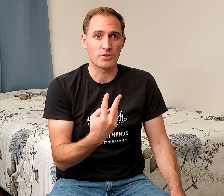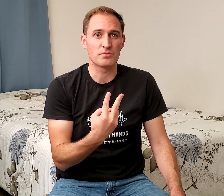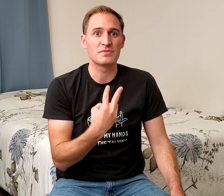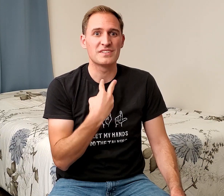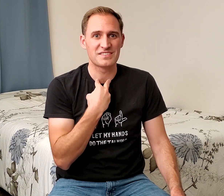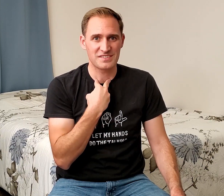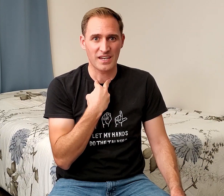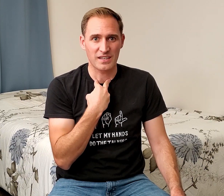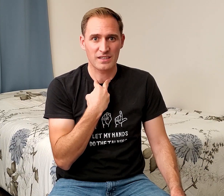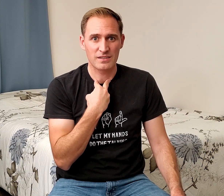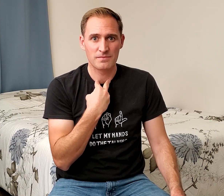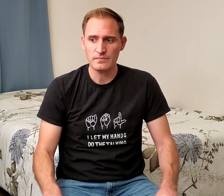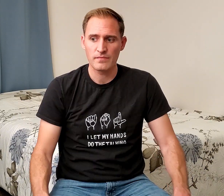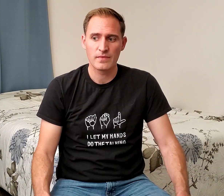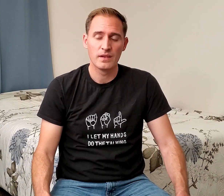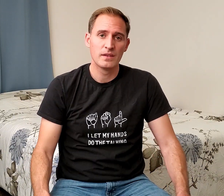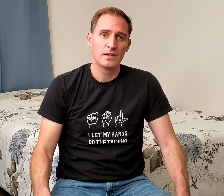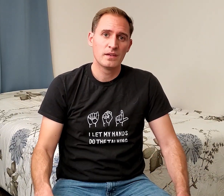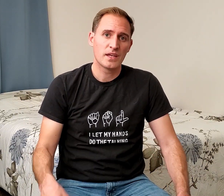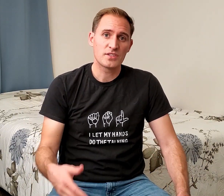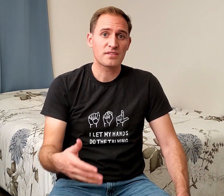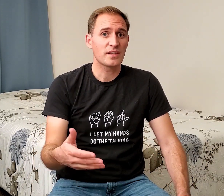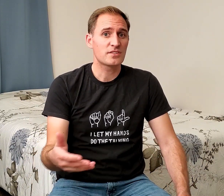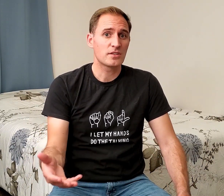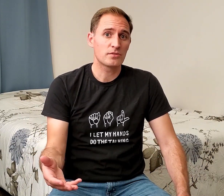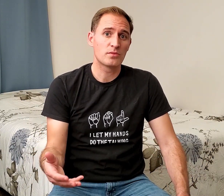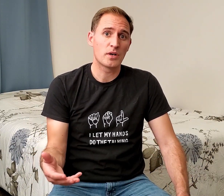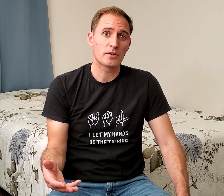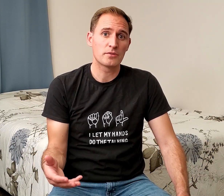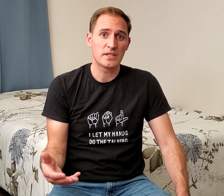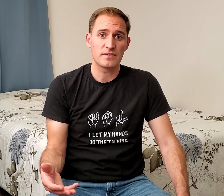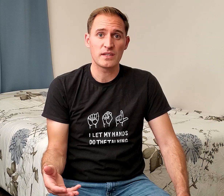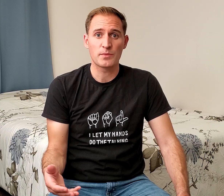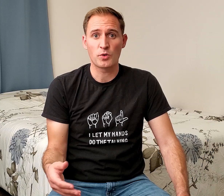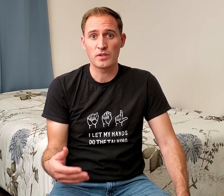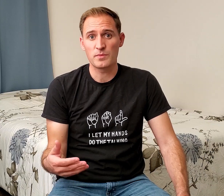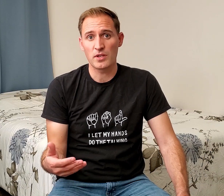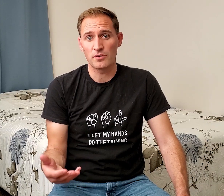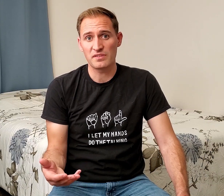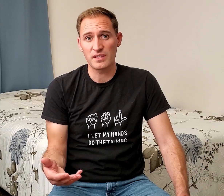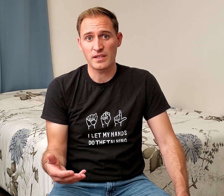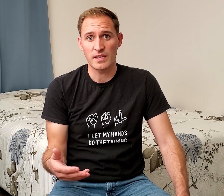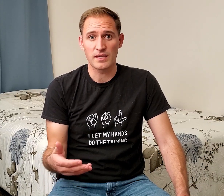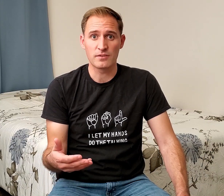stuck. And just to let you know tomorrow evening I'm going to be hosting a group